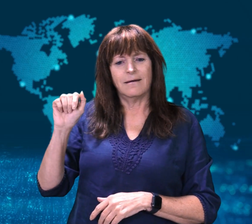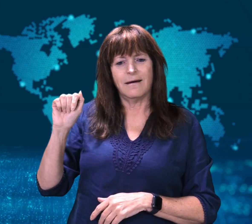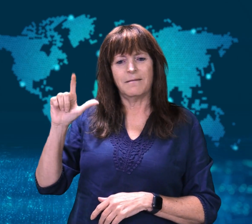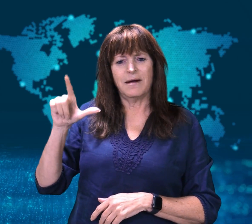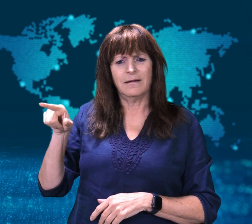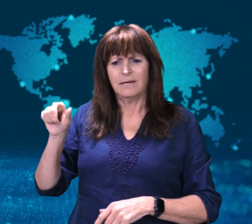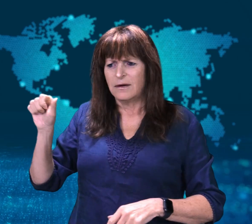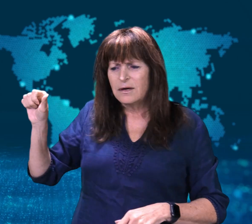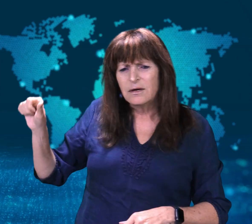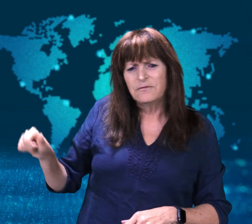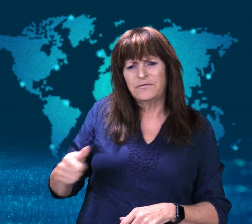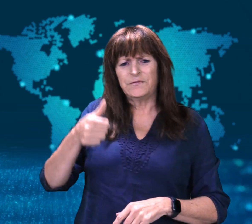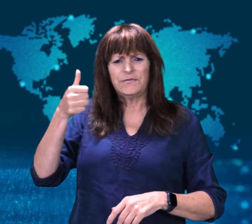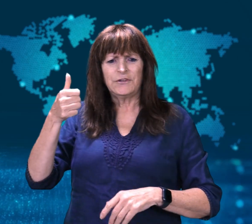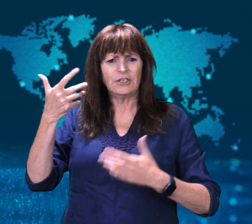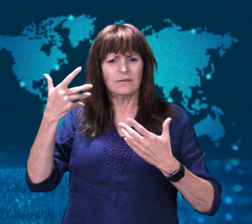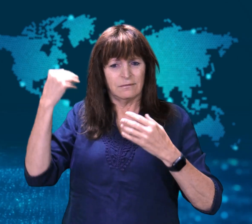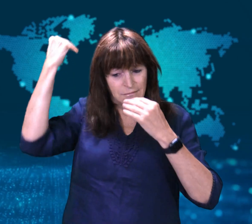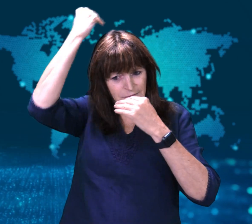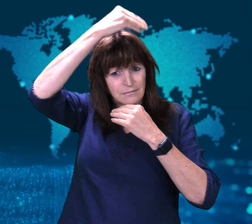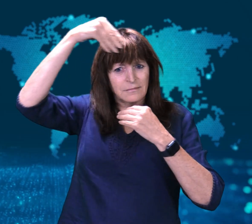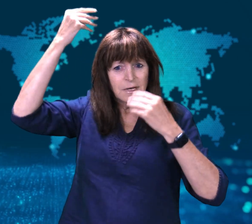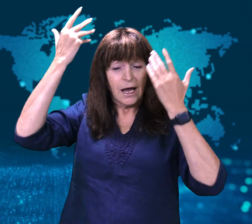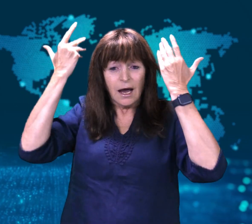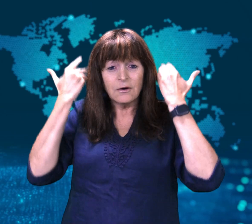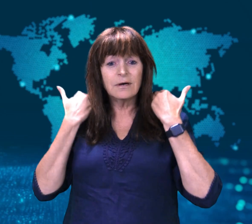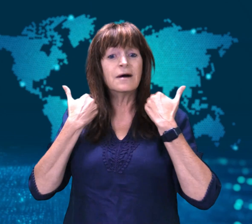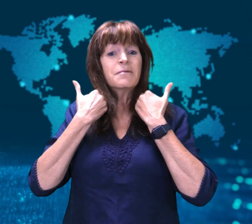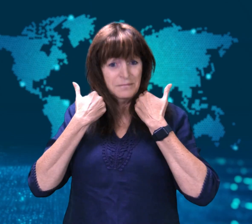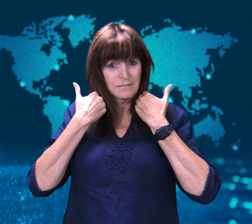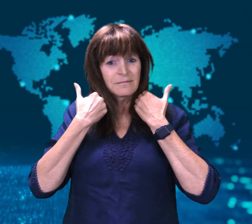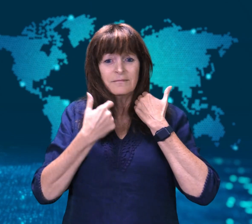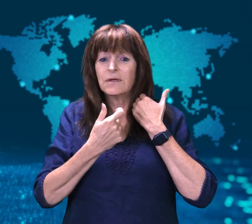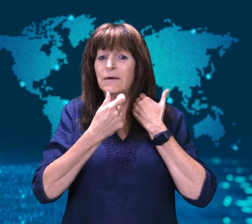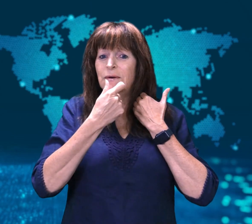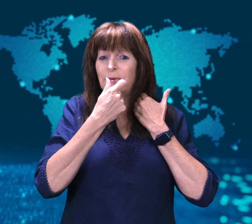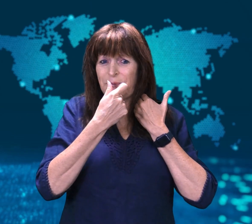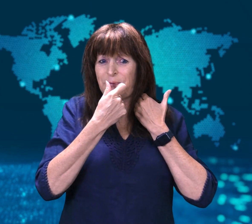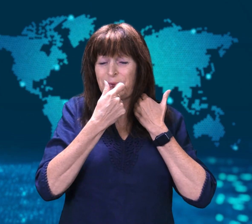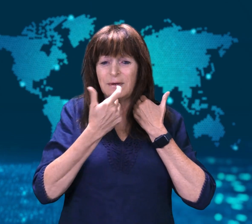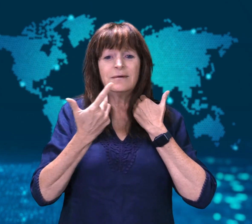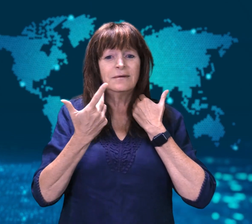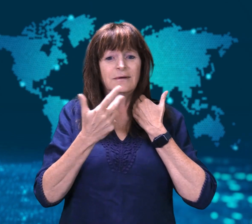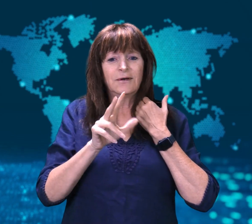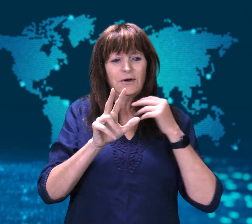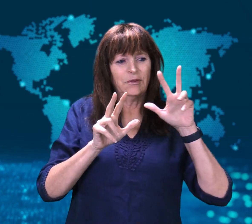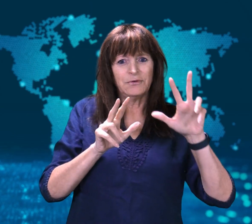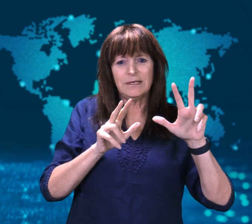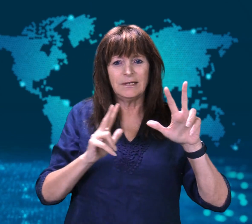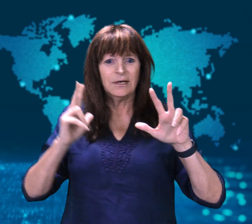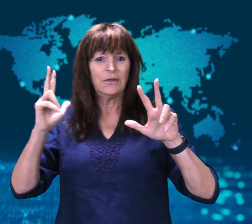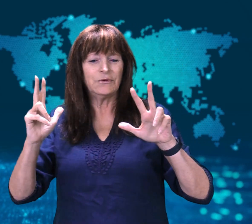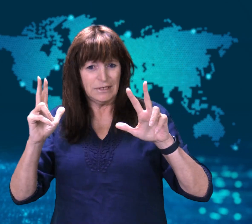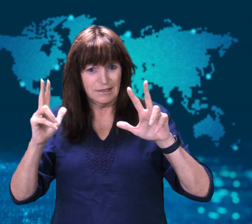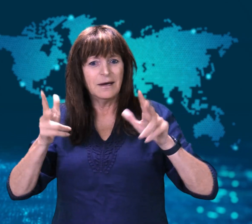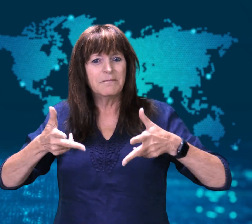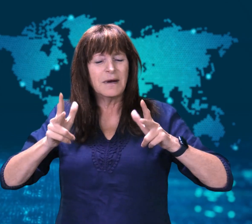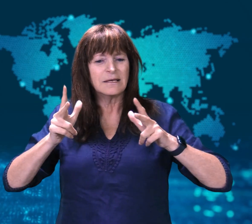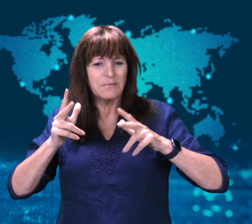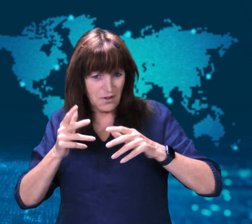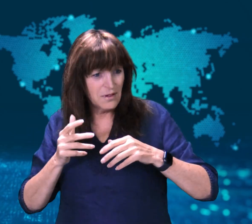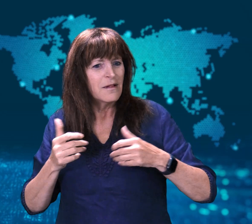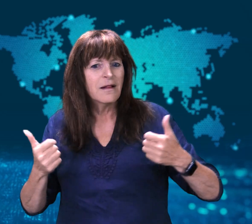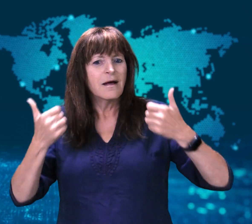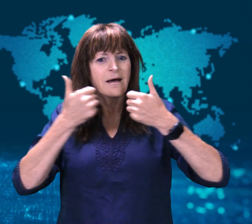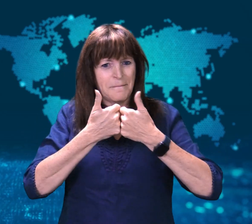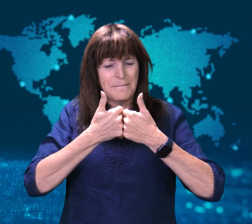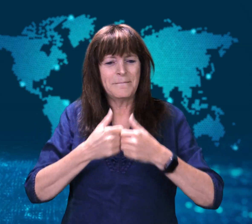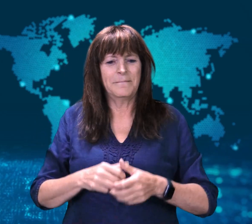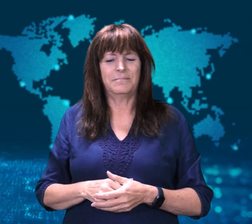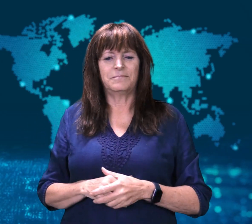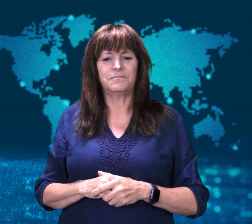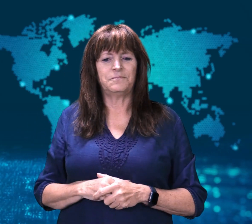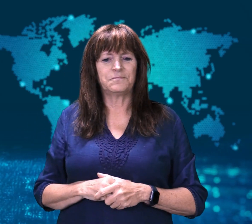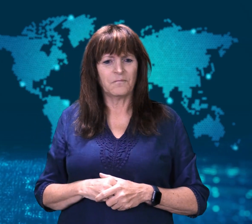will be the first hijab wearer to referee a 3-on-3 basketball game.